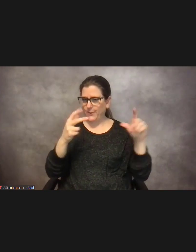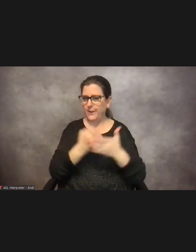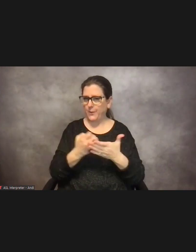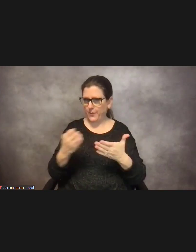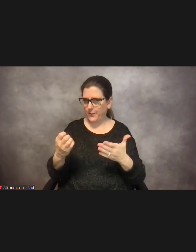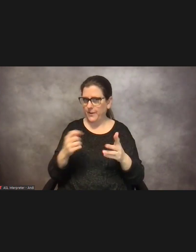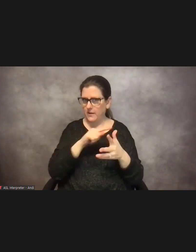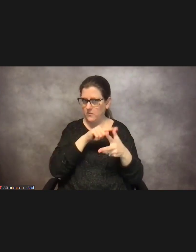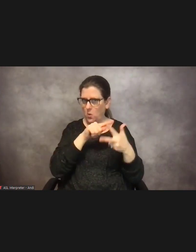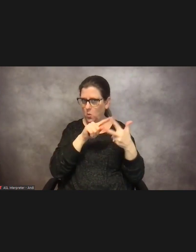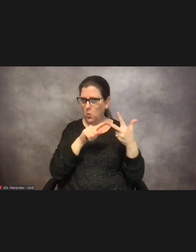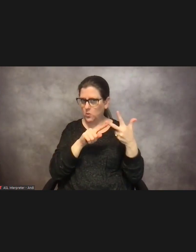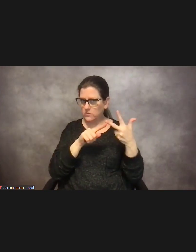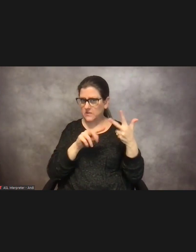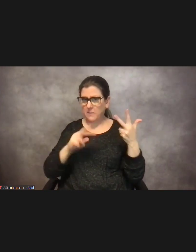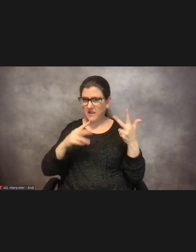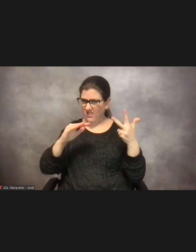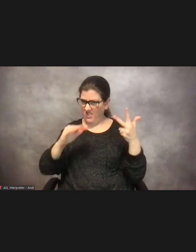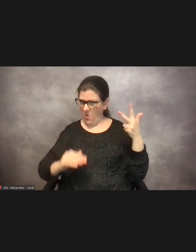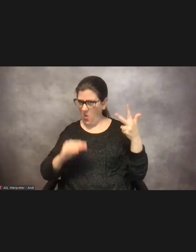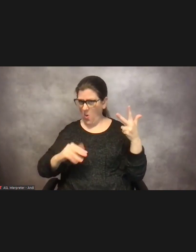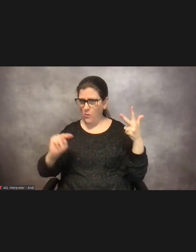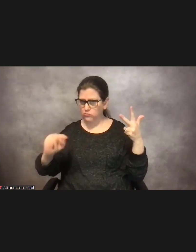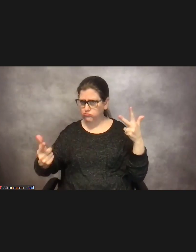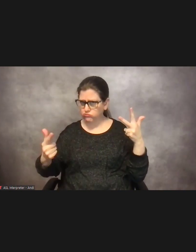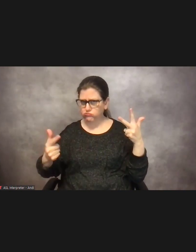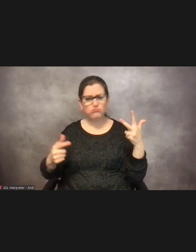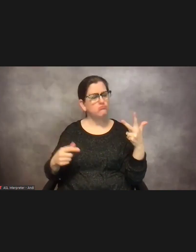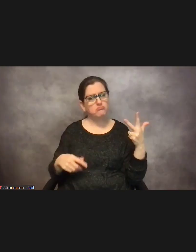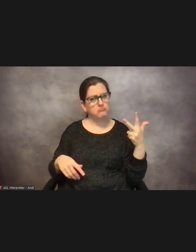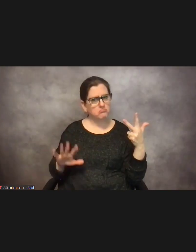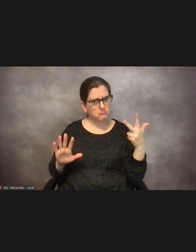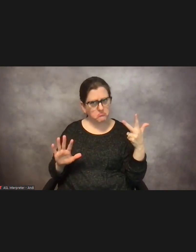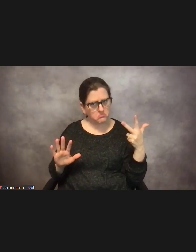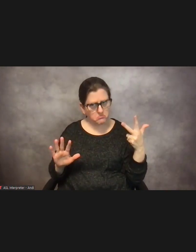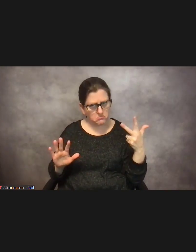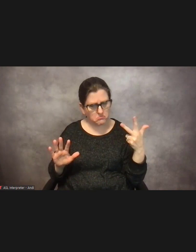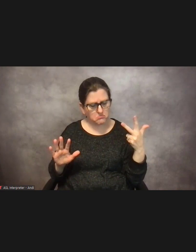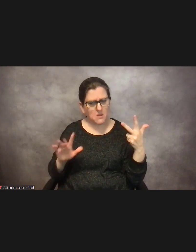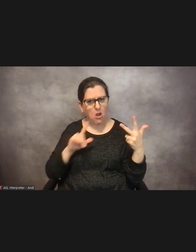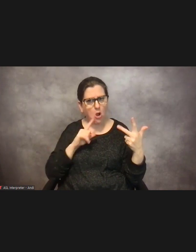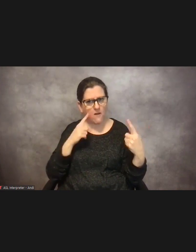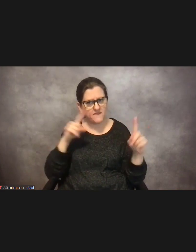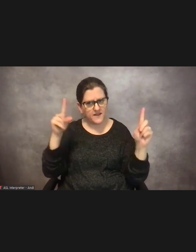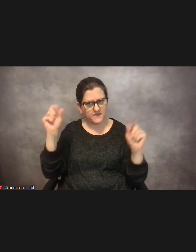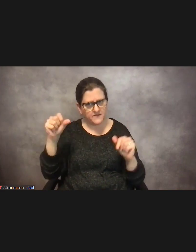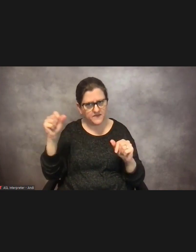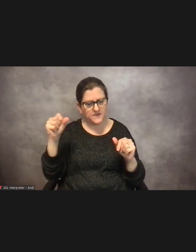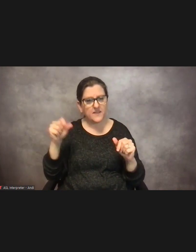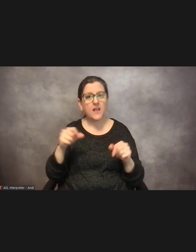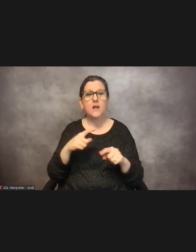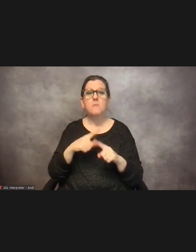So, um, and that's not to say the others aren't, um, also, um, equally effective.